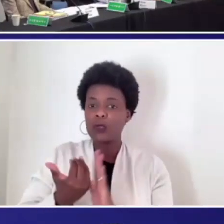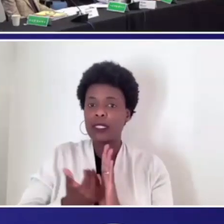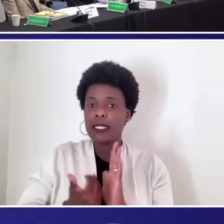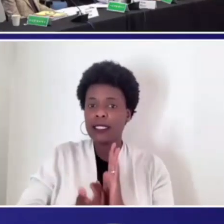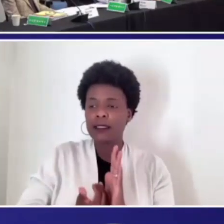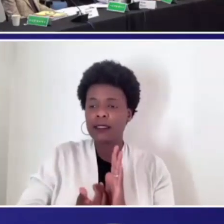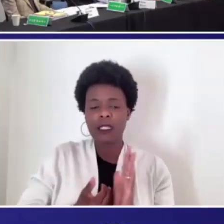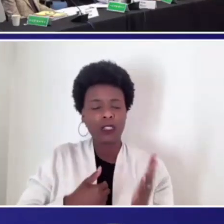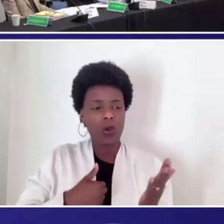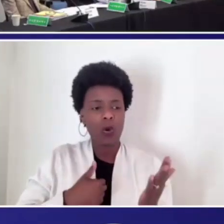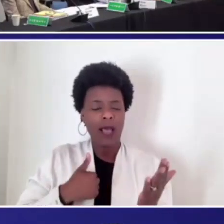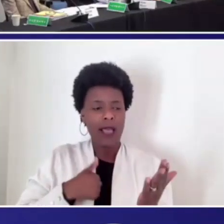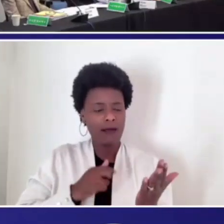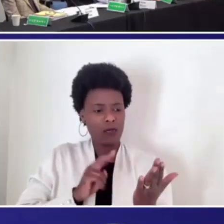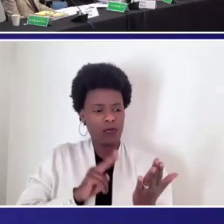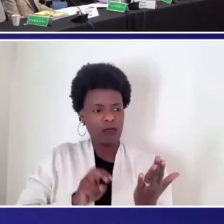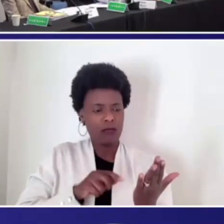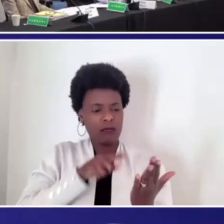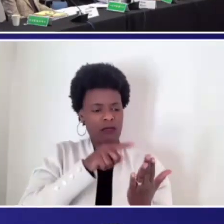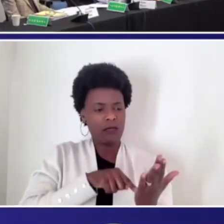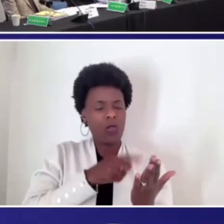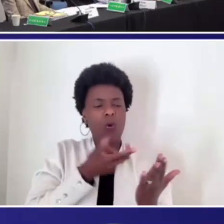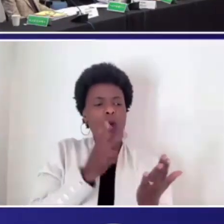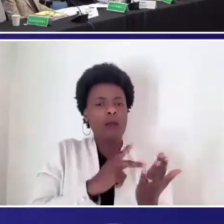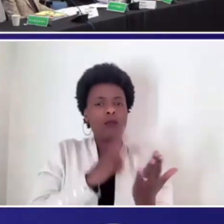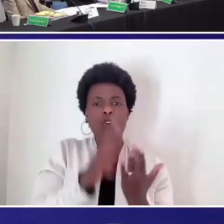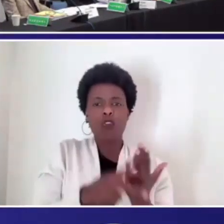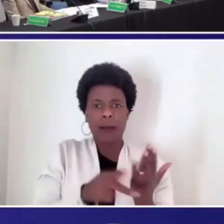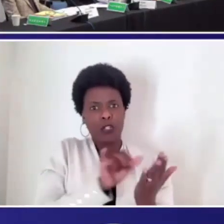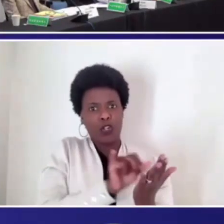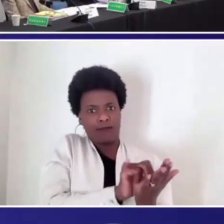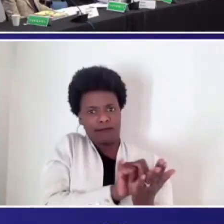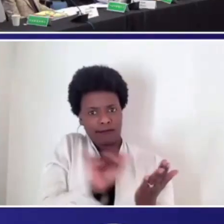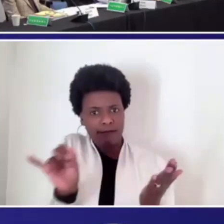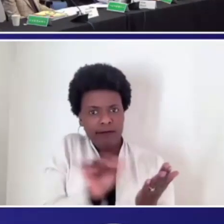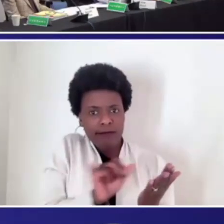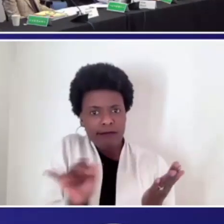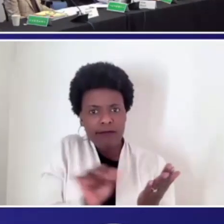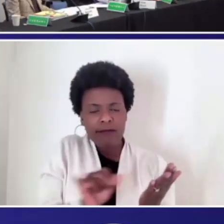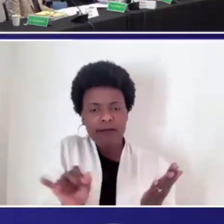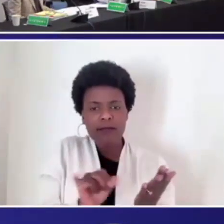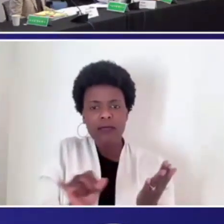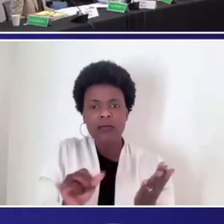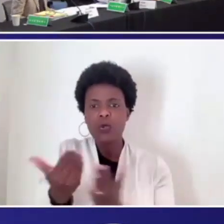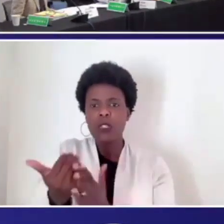what programs are substantially similar and how do I -- what tests,